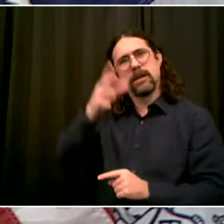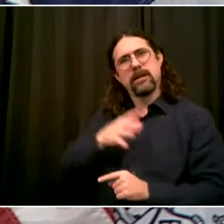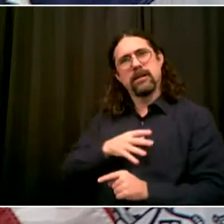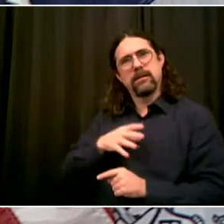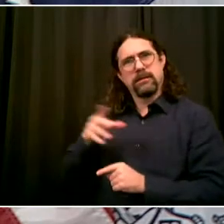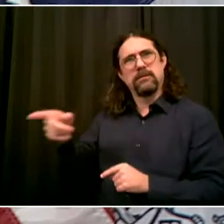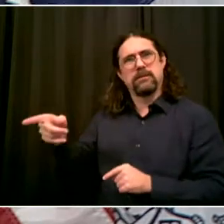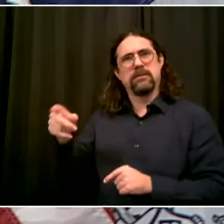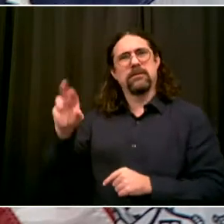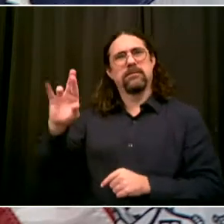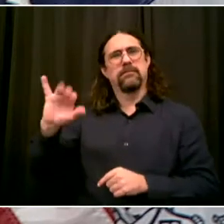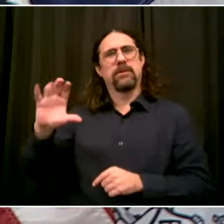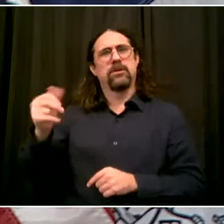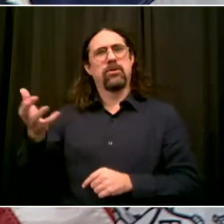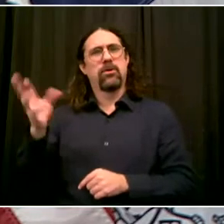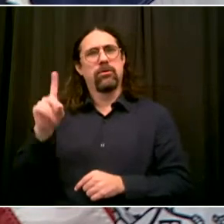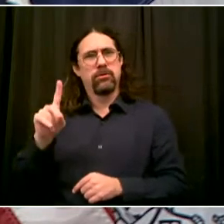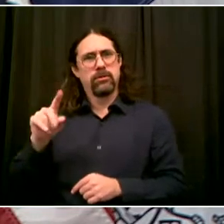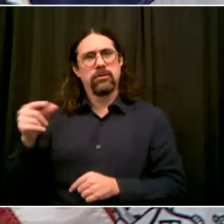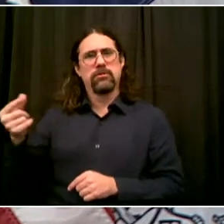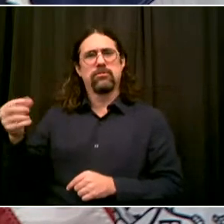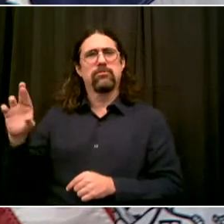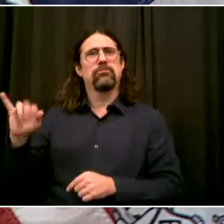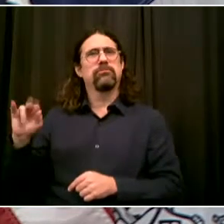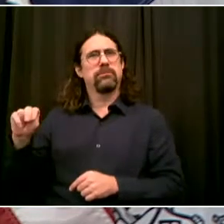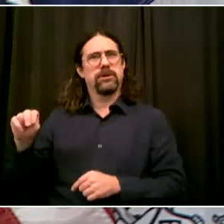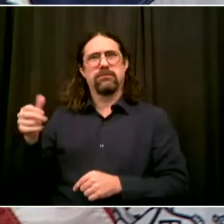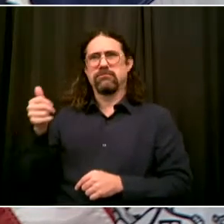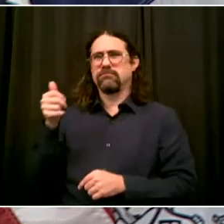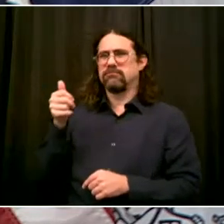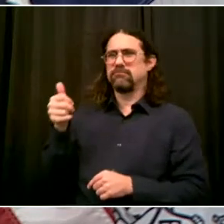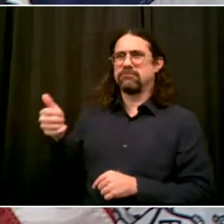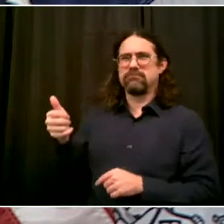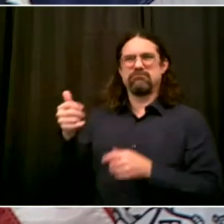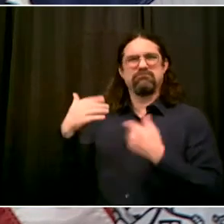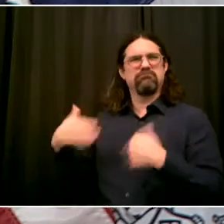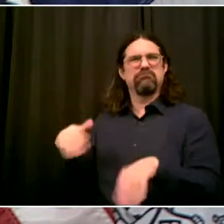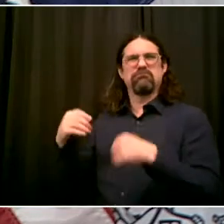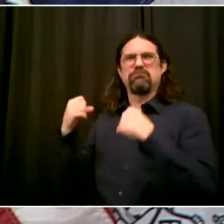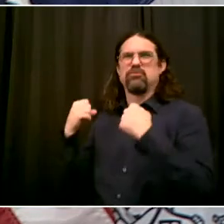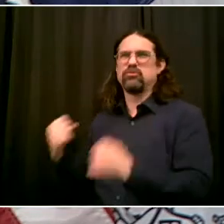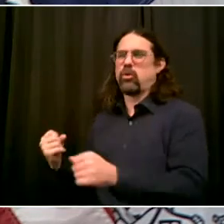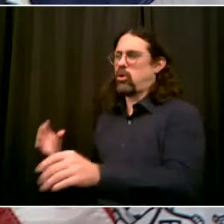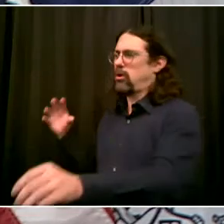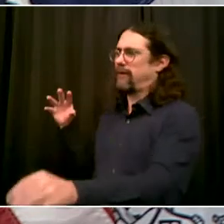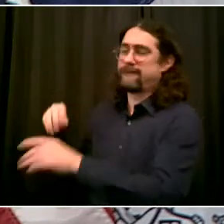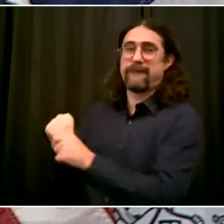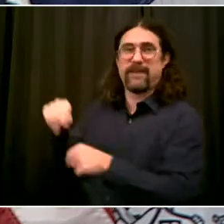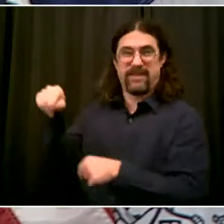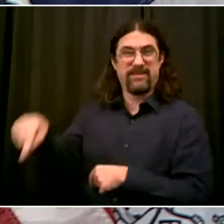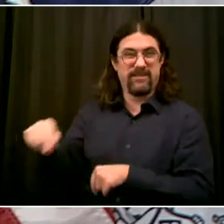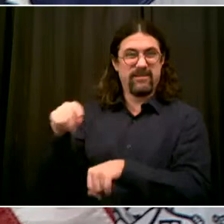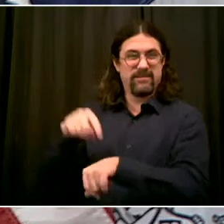MATT, IT WASAS A A VERY, VERY DIFFICULT TIME. AND IT WAS A REAL PERFECT STORM FOR SURE W HOTHTH AATLL